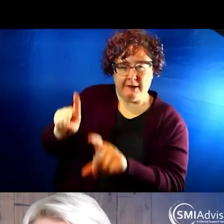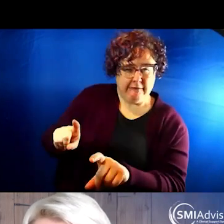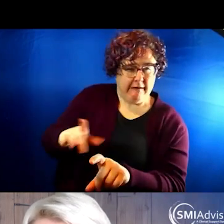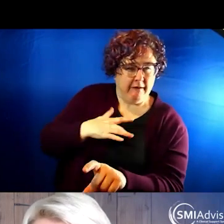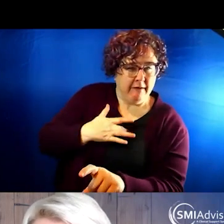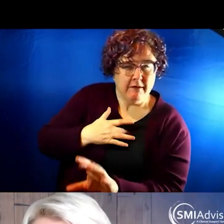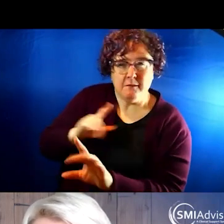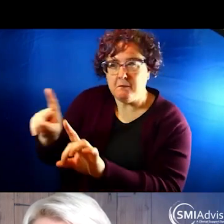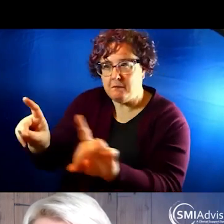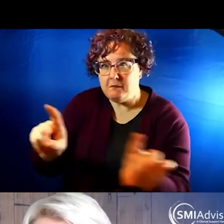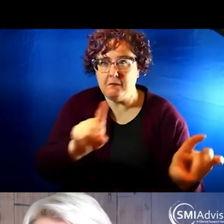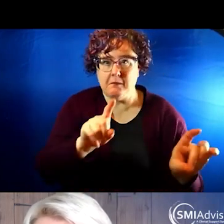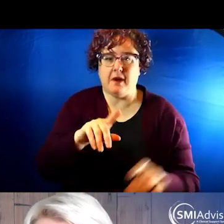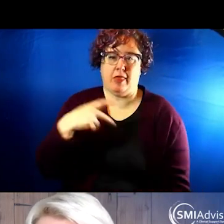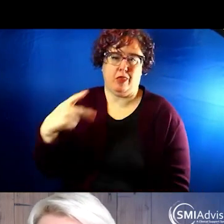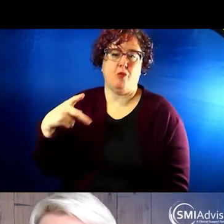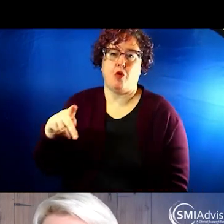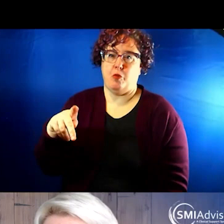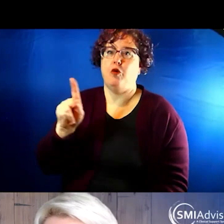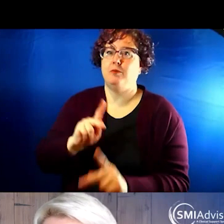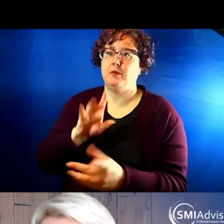IT WAS SOMETHING THAT RESONATED A LOT WITH PEOPLE.